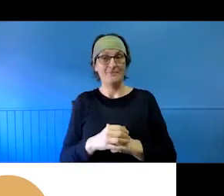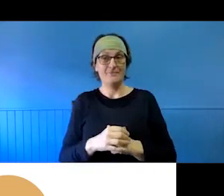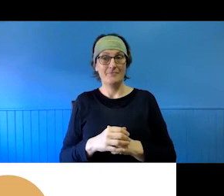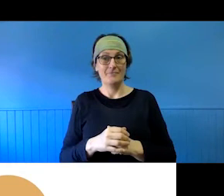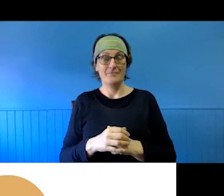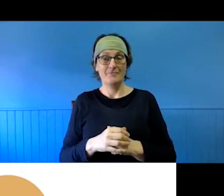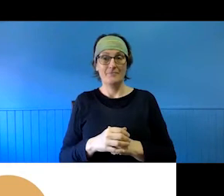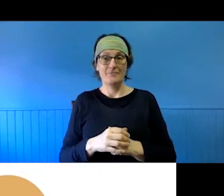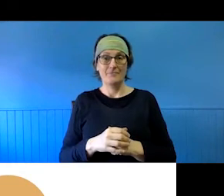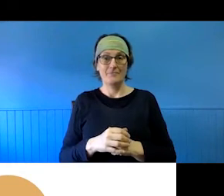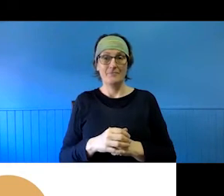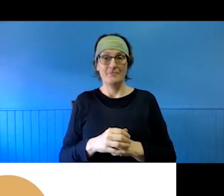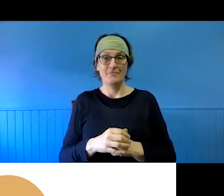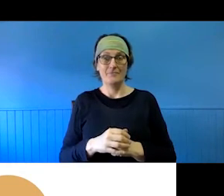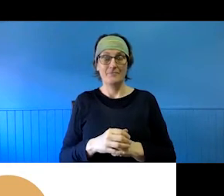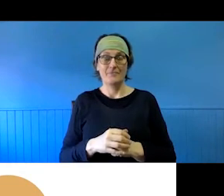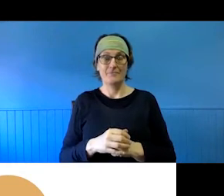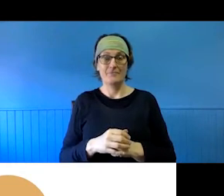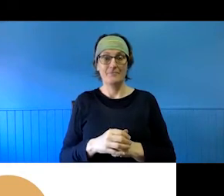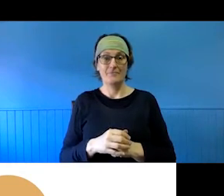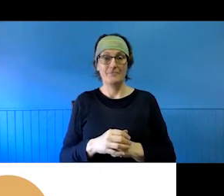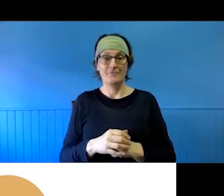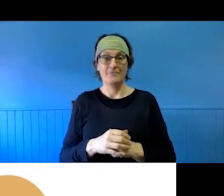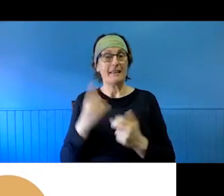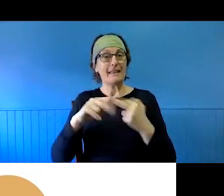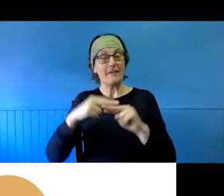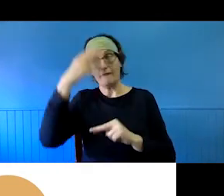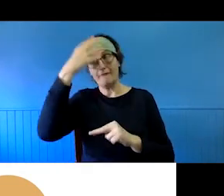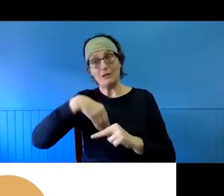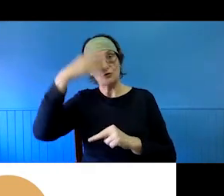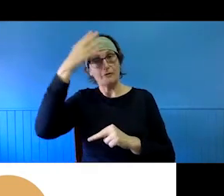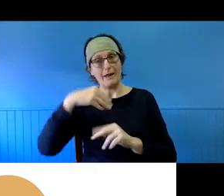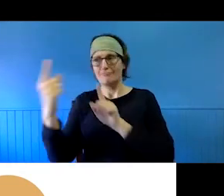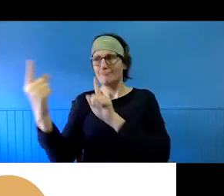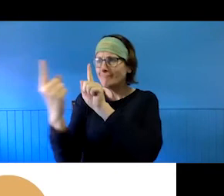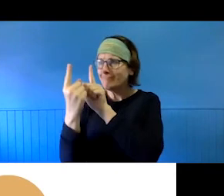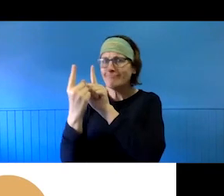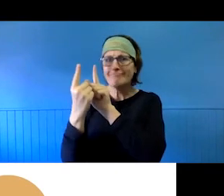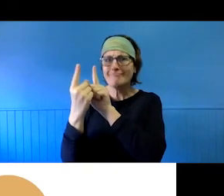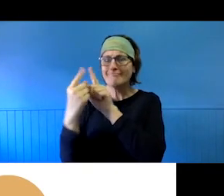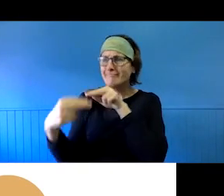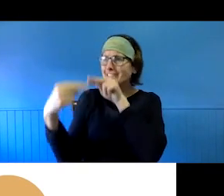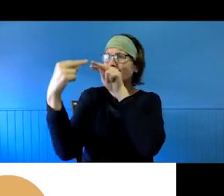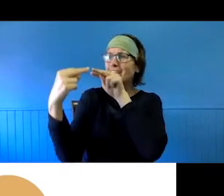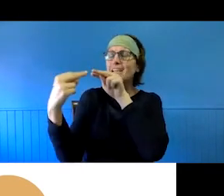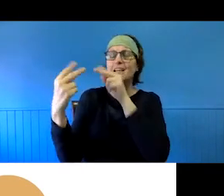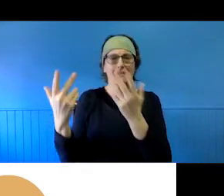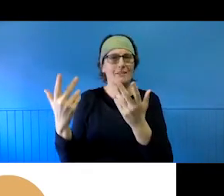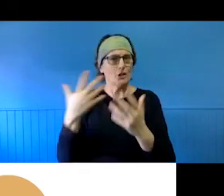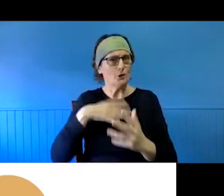eyes when we're seeing each other face-to-face, or we're able to